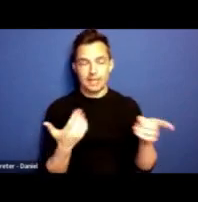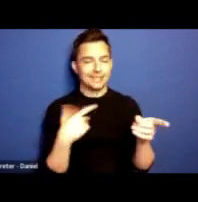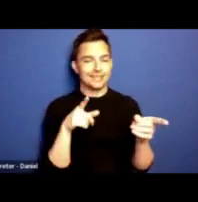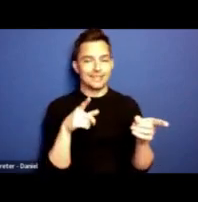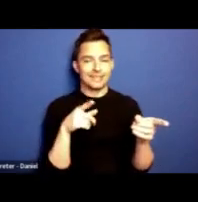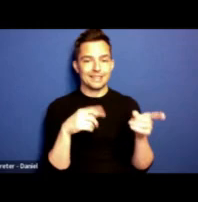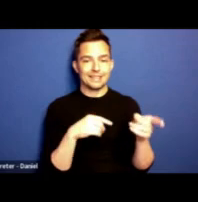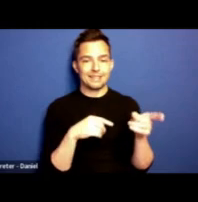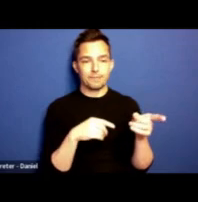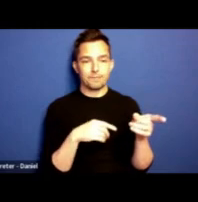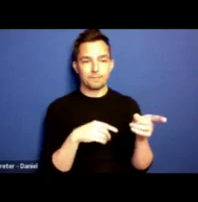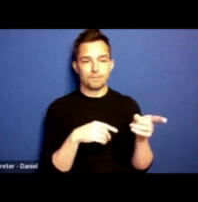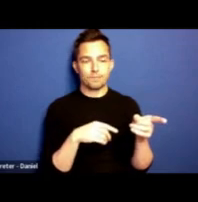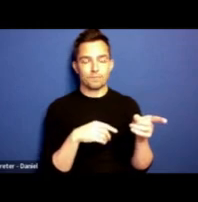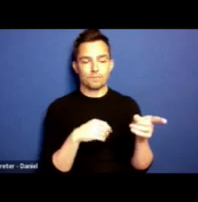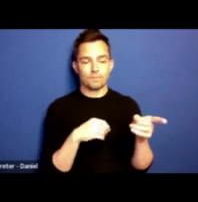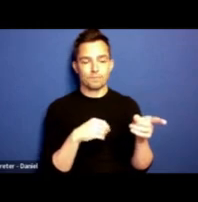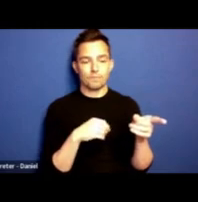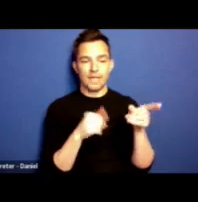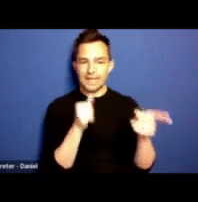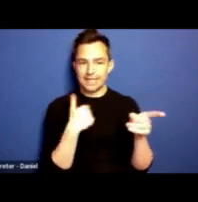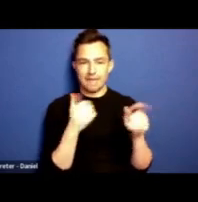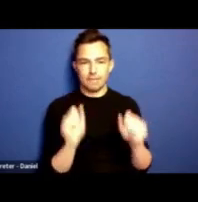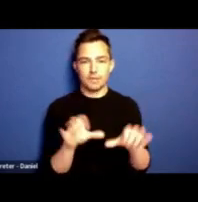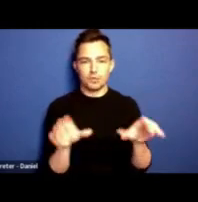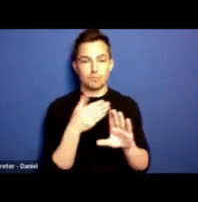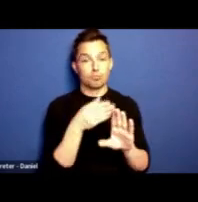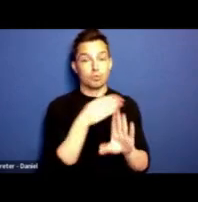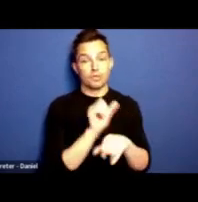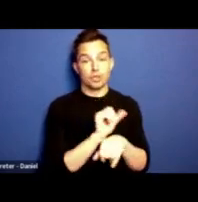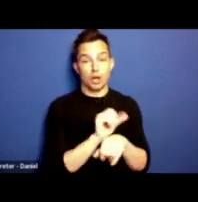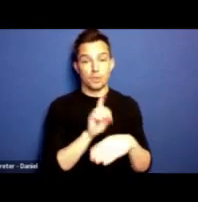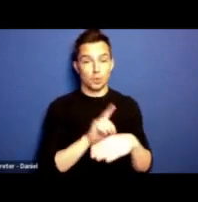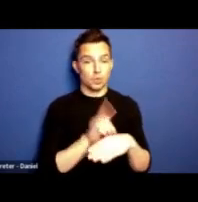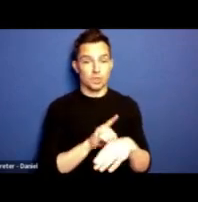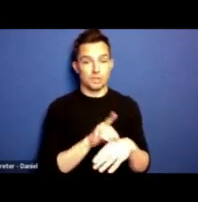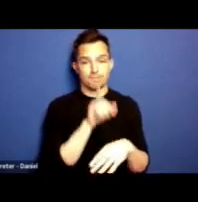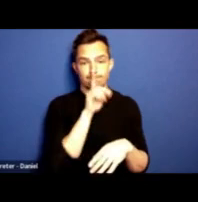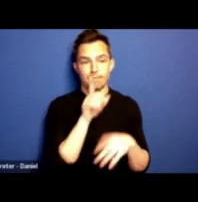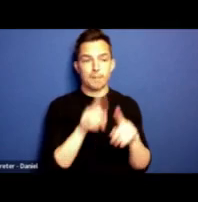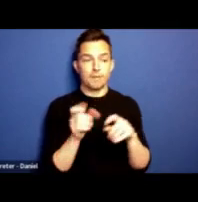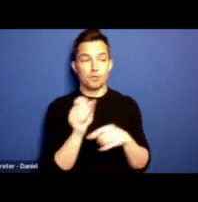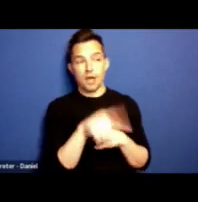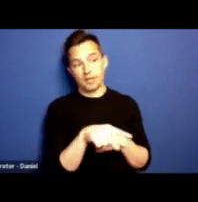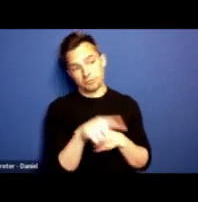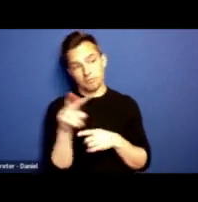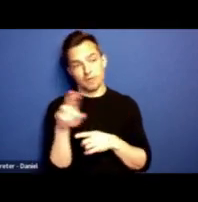have the ability at that time to do his previous job duties. But when asking him with a vocational rehabilitation